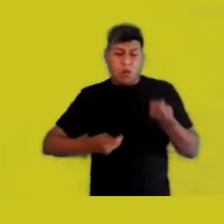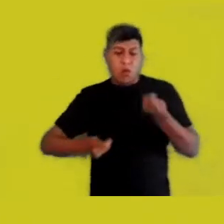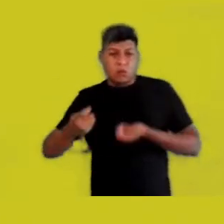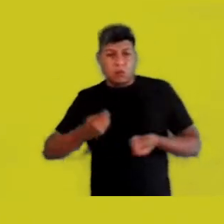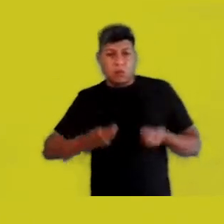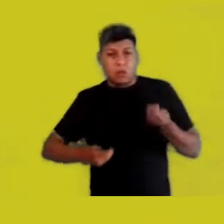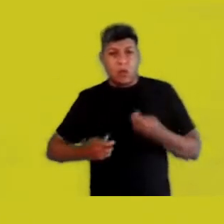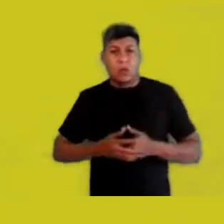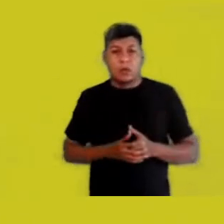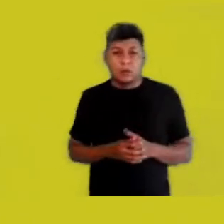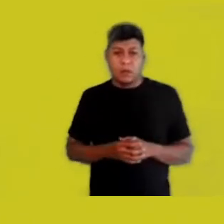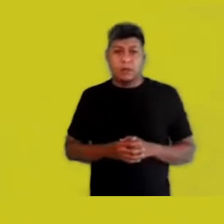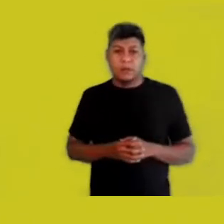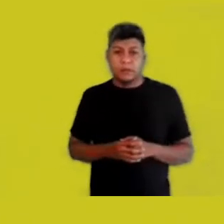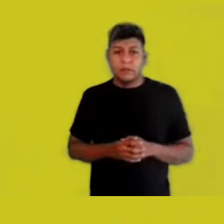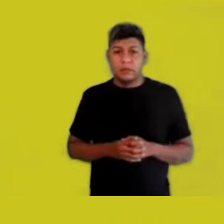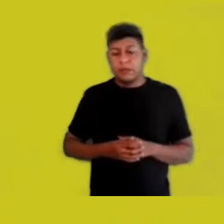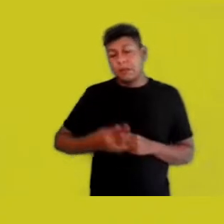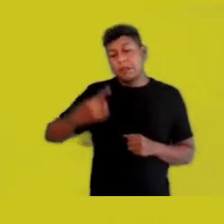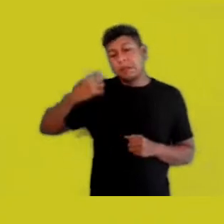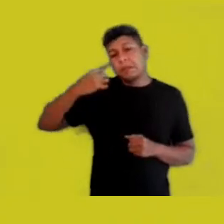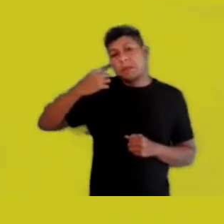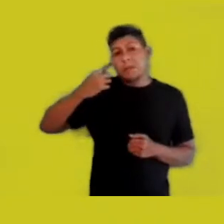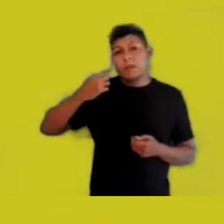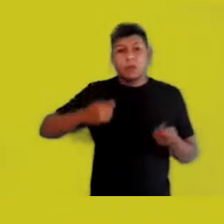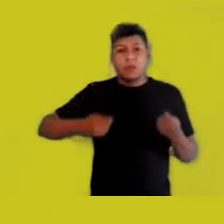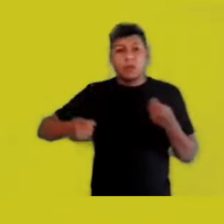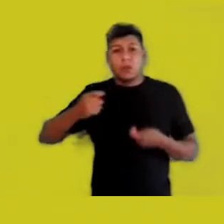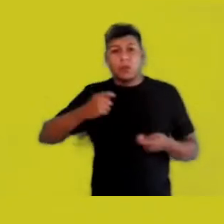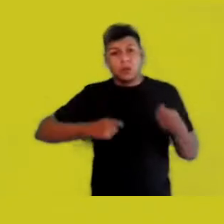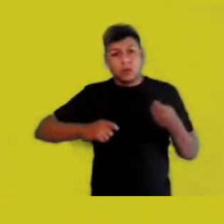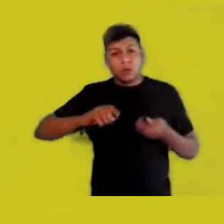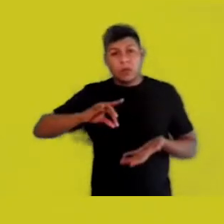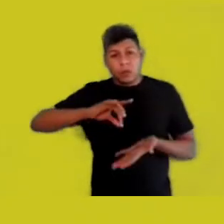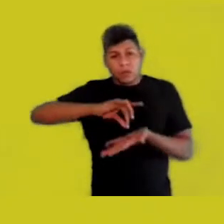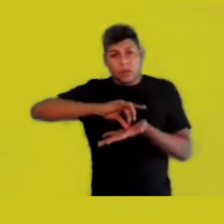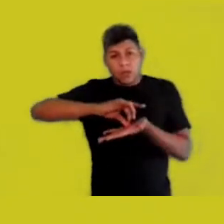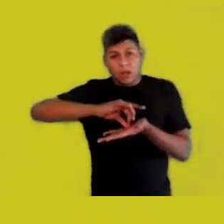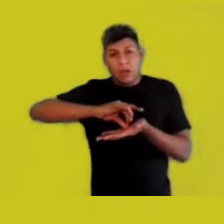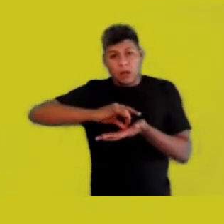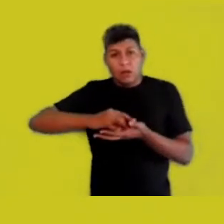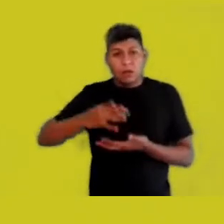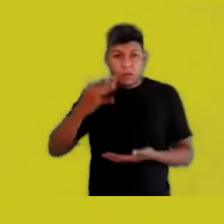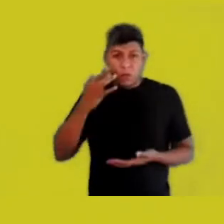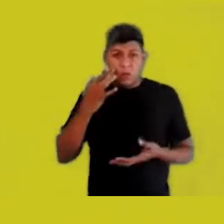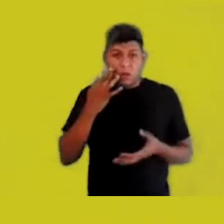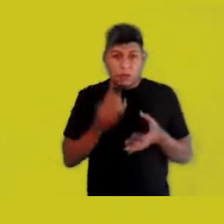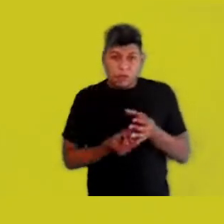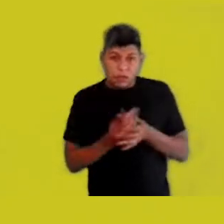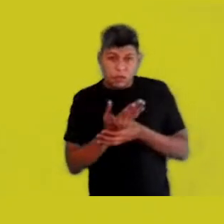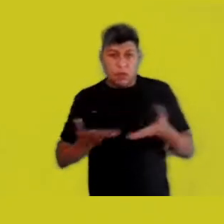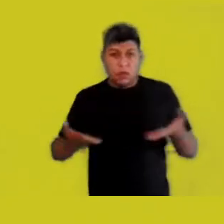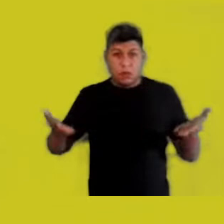this illusion of control that modern civilization has created for itself and that is collapsing now.